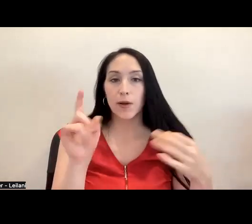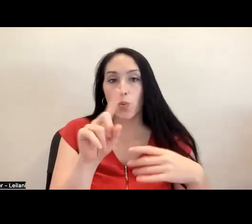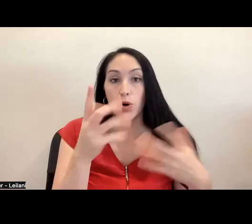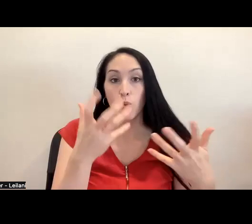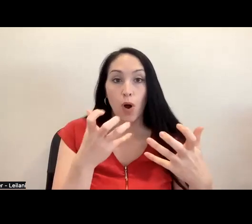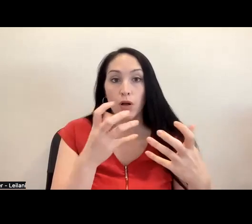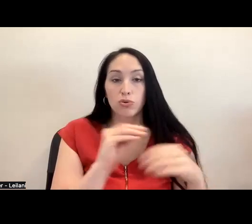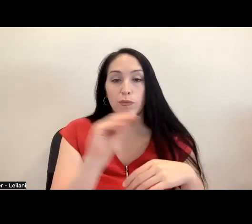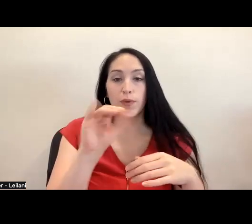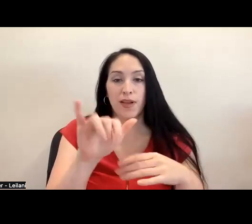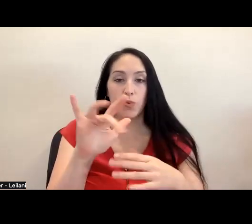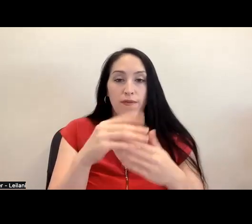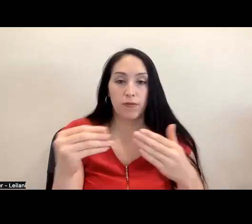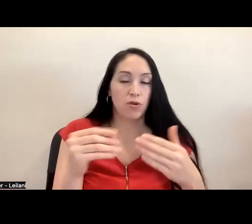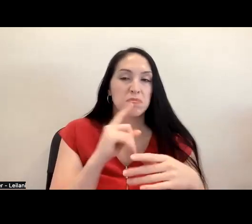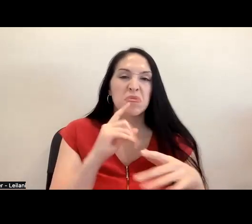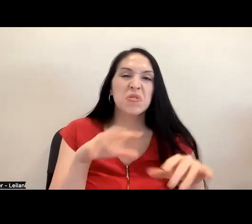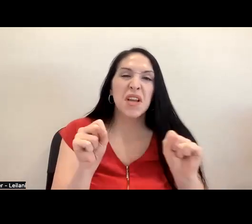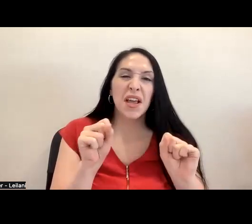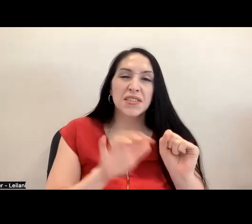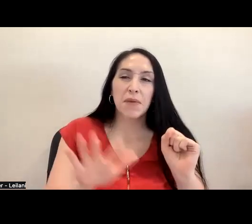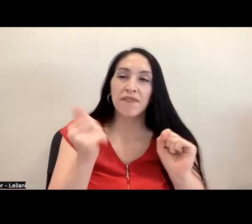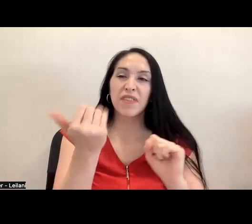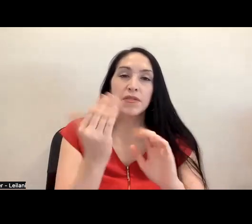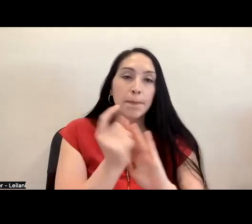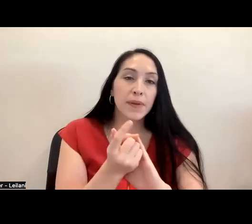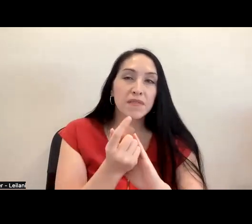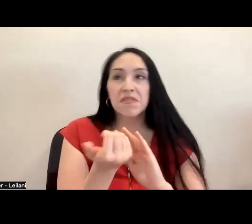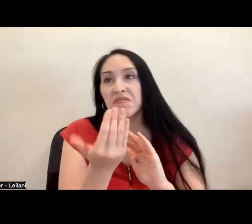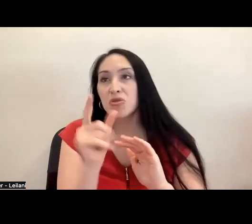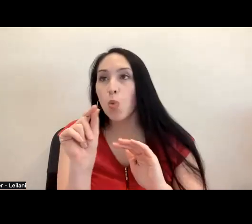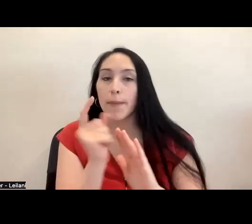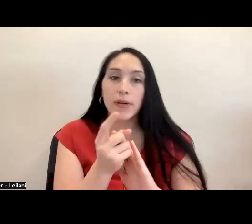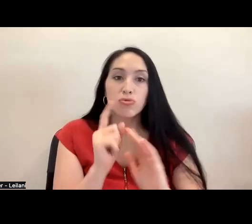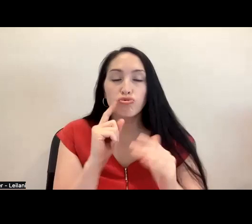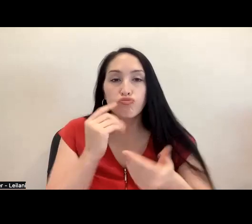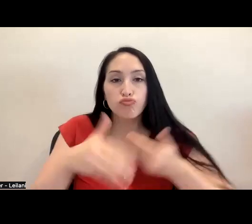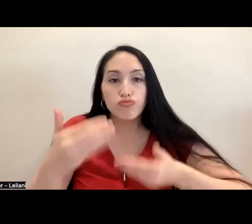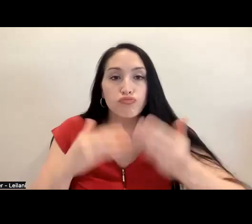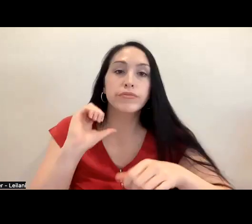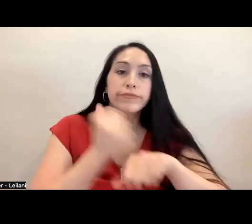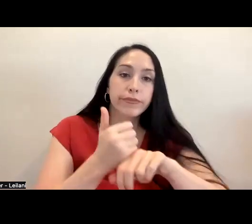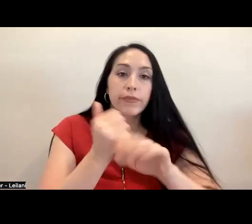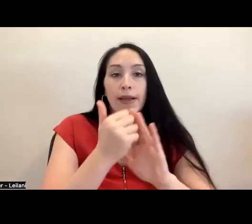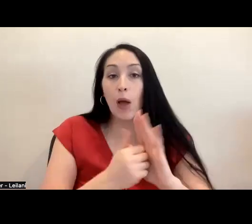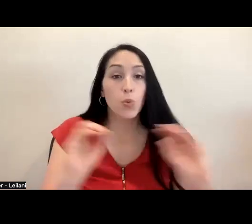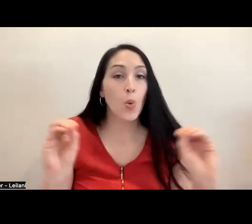11:54:56 It takes about 15 min or so on to 20 min to get established. 11:55:01 There's no paperwork to upload, so I'm not.